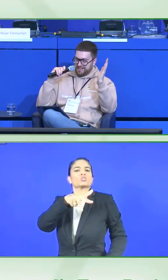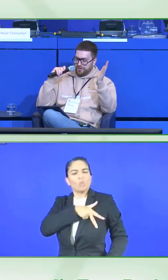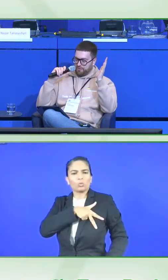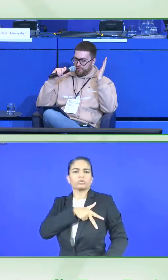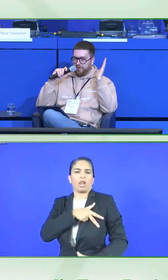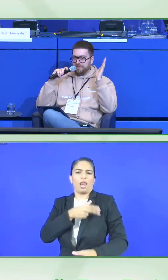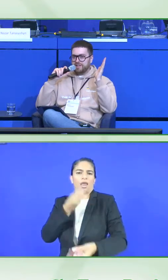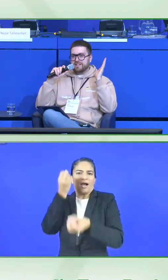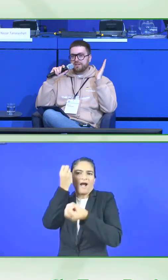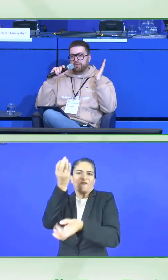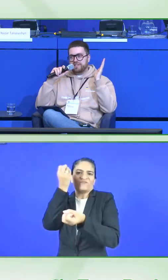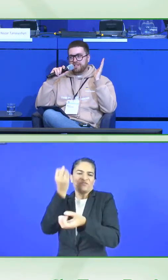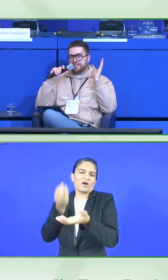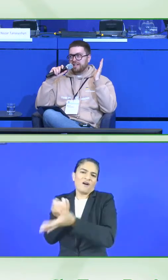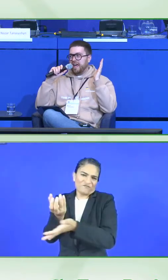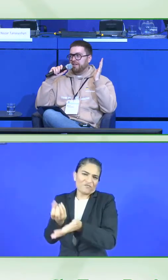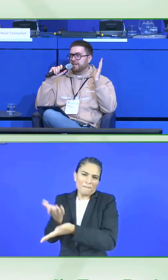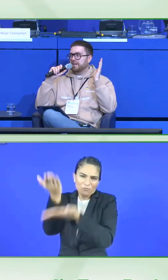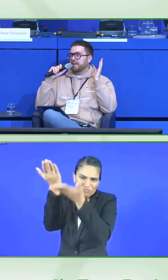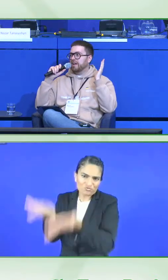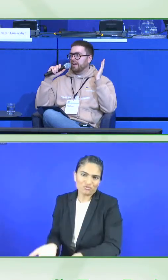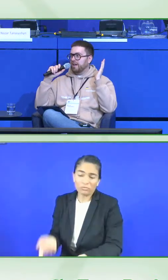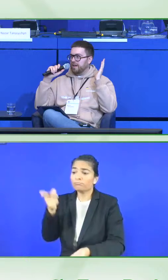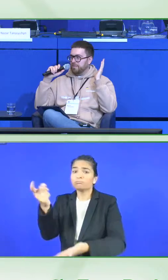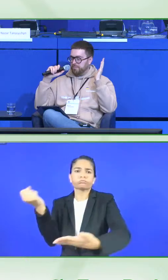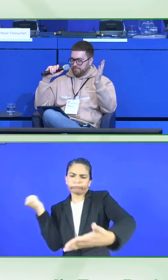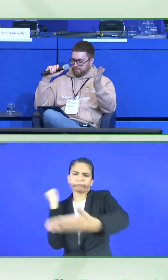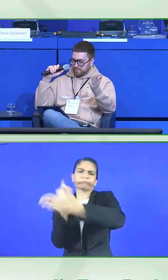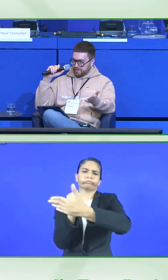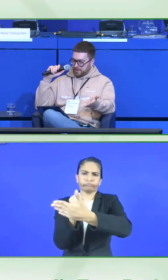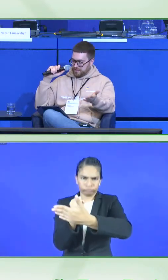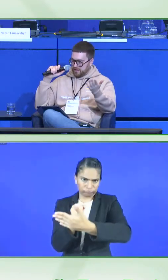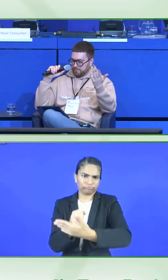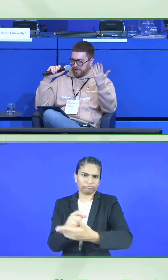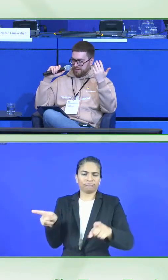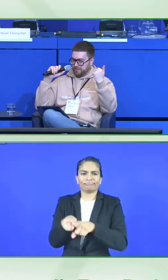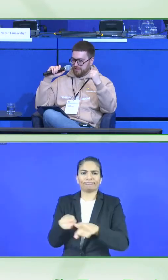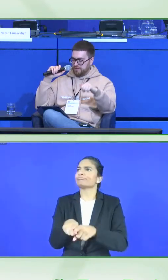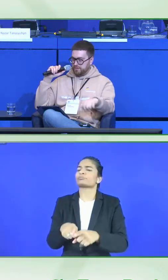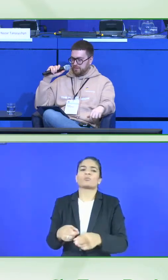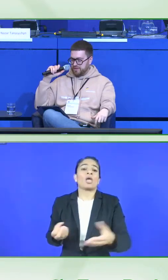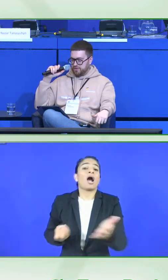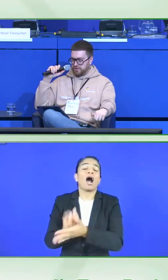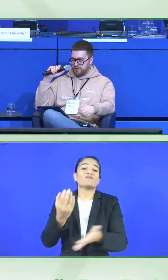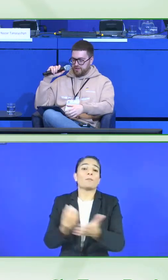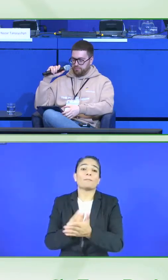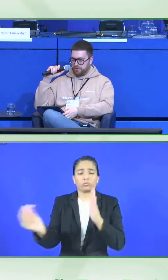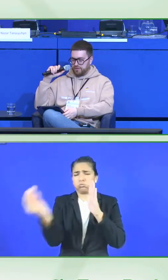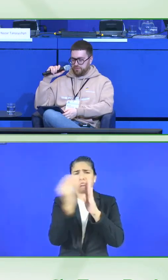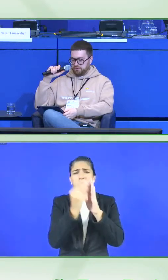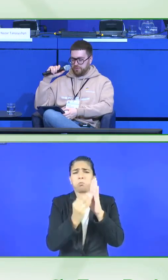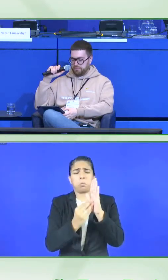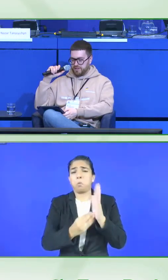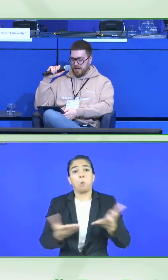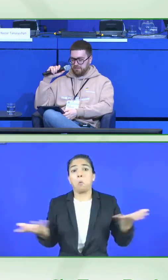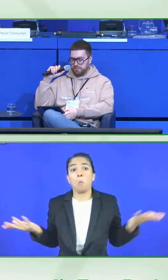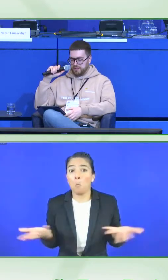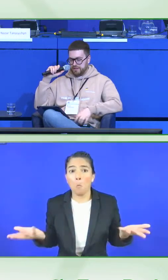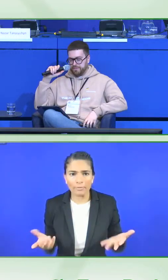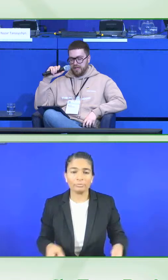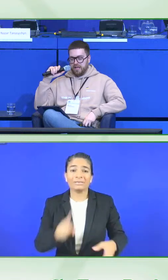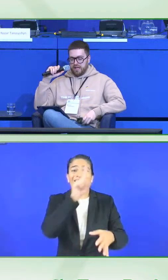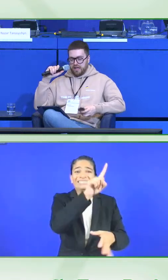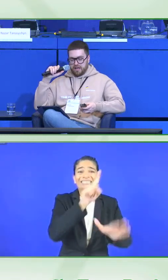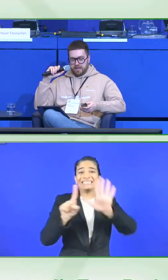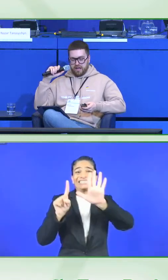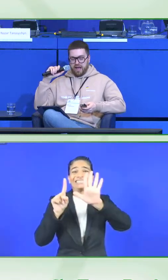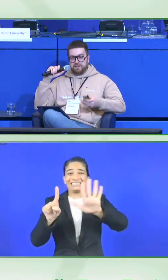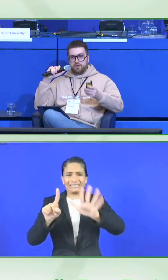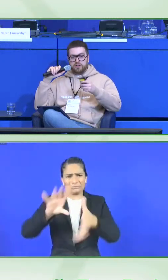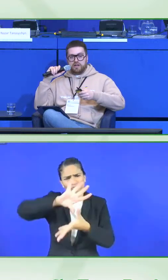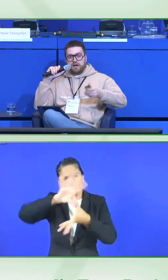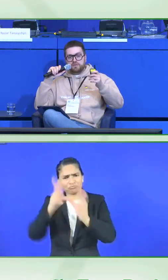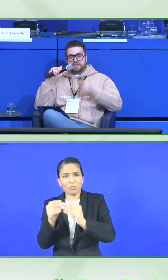We are trying to reinvent the labour market, because only 26 persons with disabilities